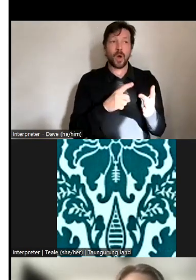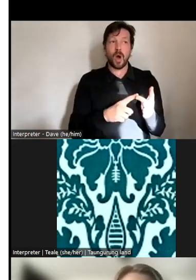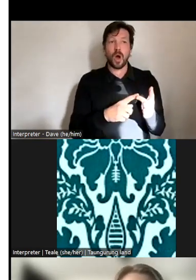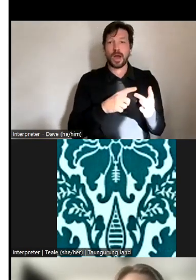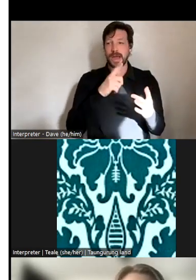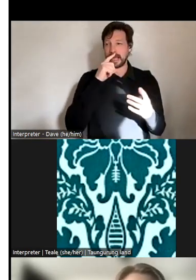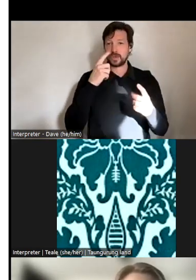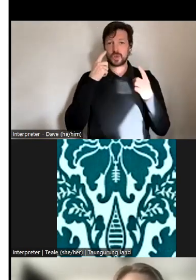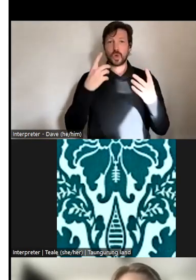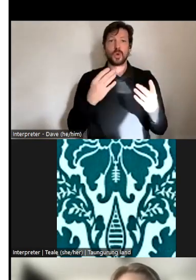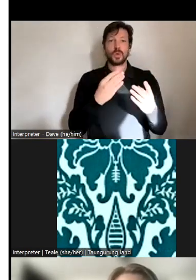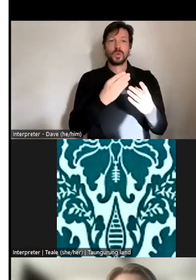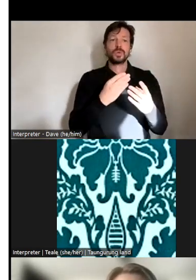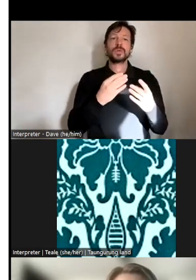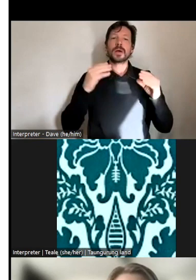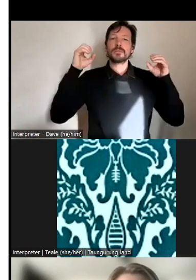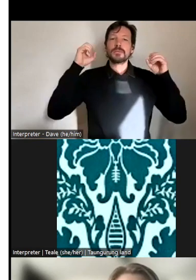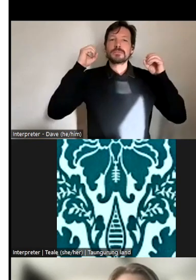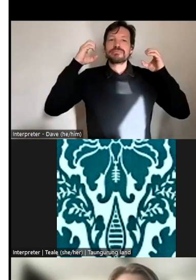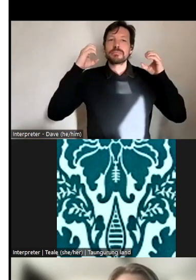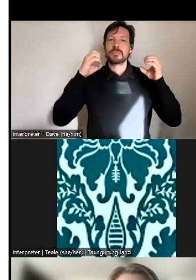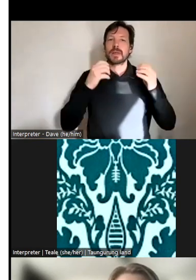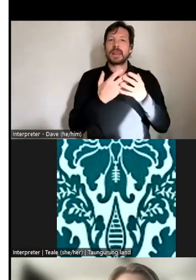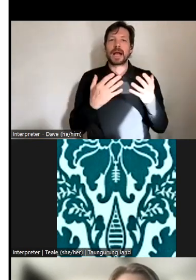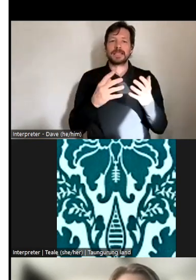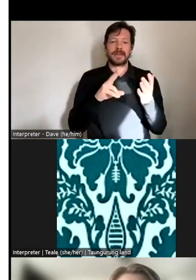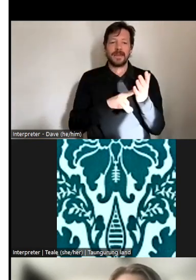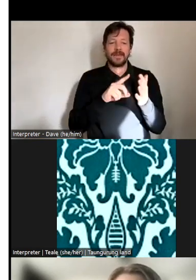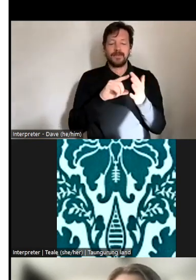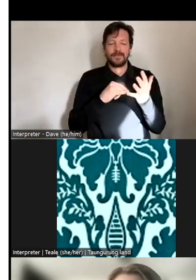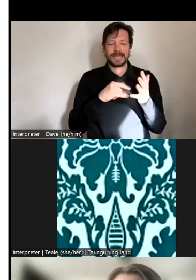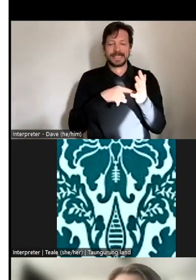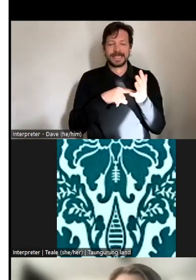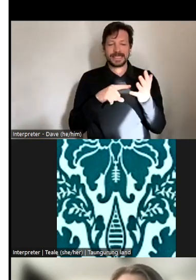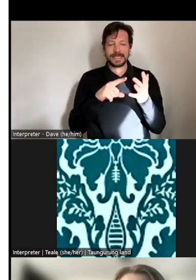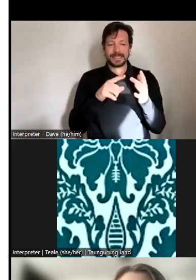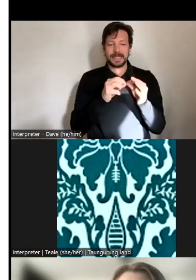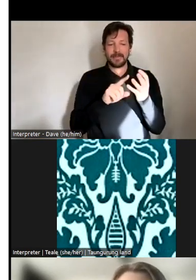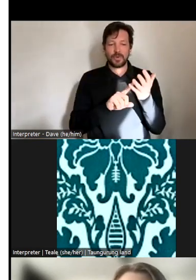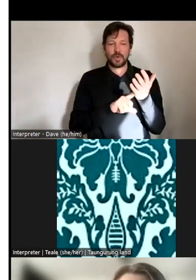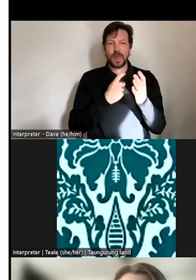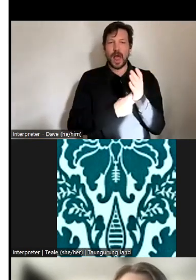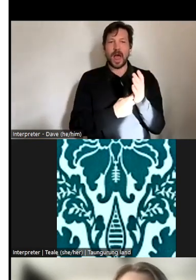in large vestibular aqueduct is a change that we can see on the MRI, and that can be helpful to know about